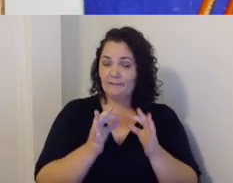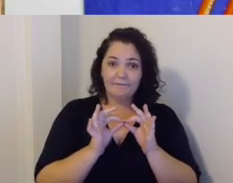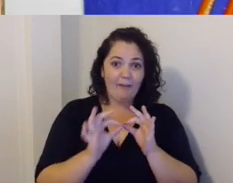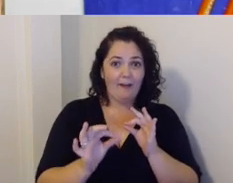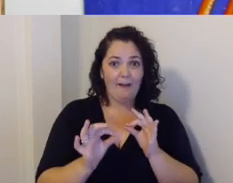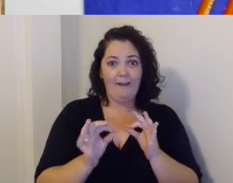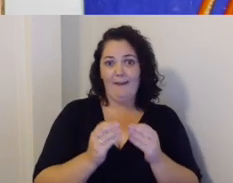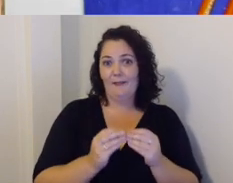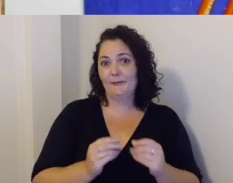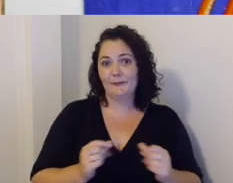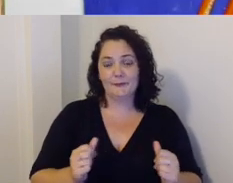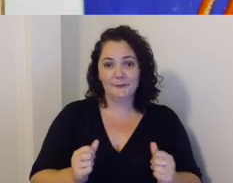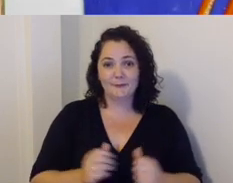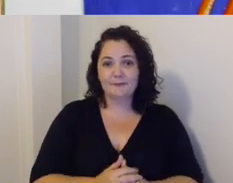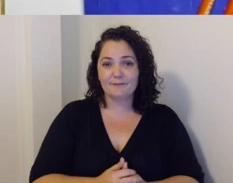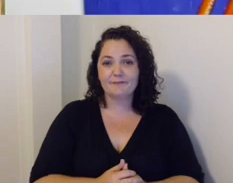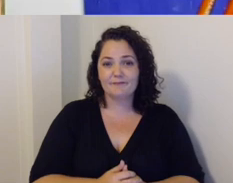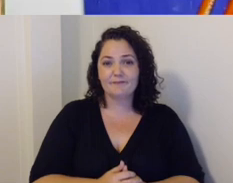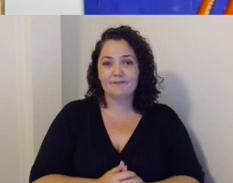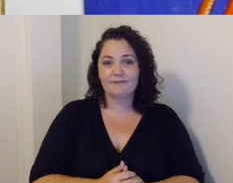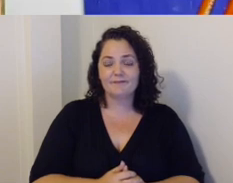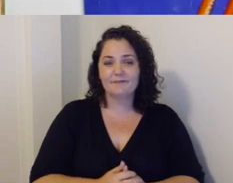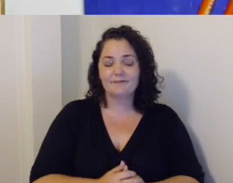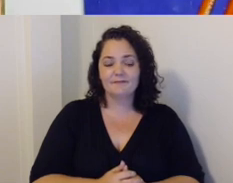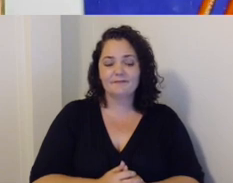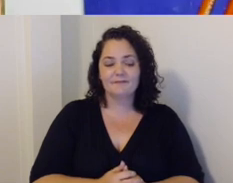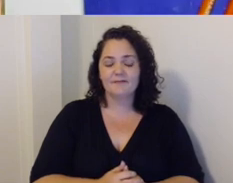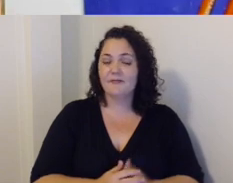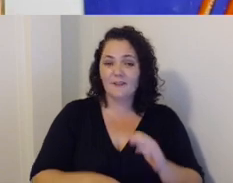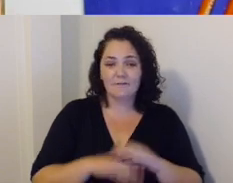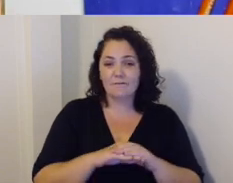it will completely inundate your paper and because it's completely inundating